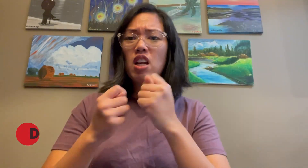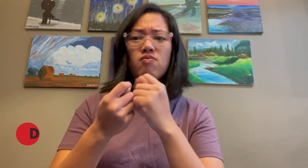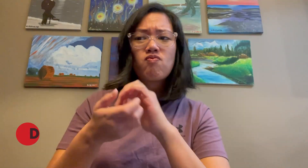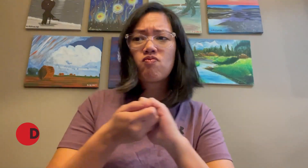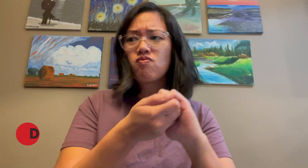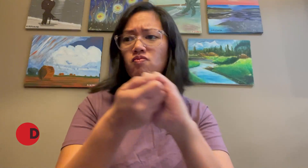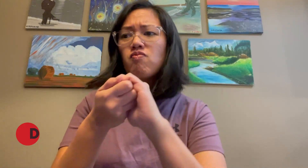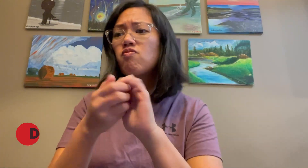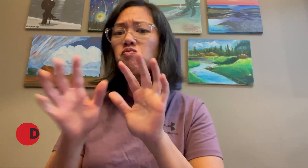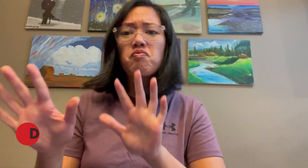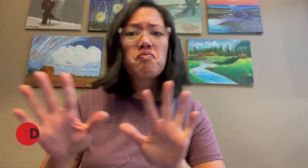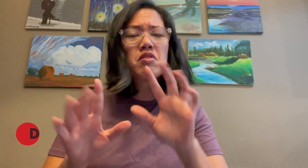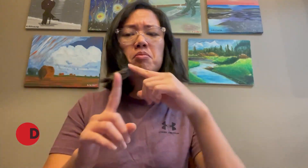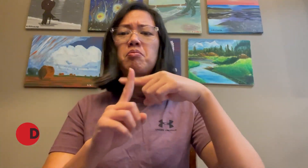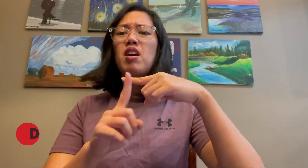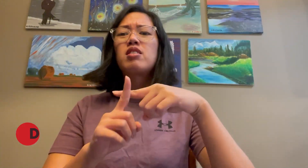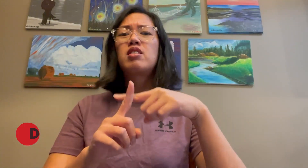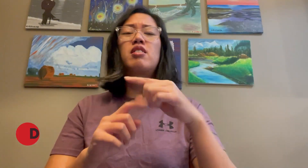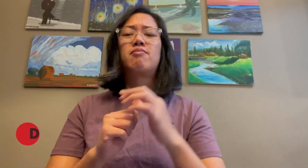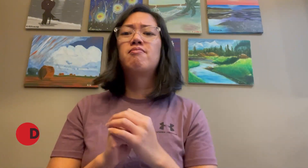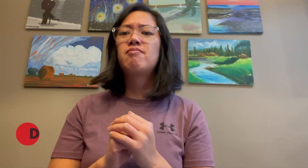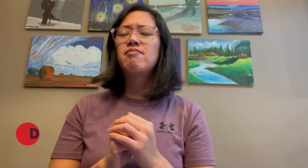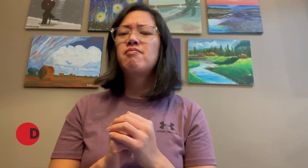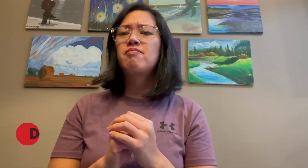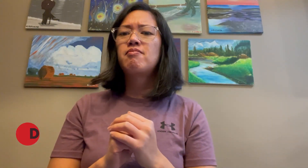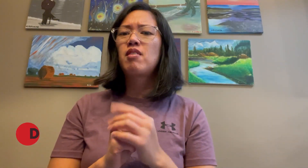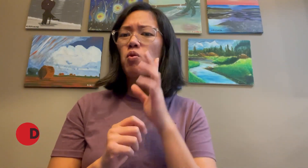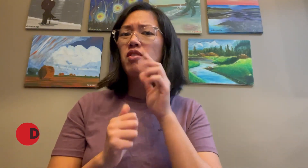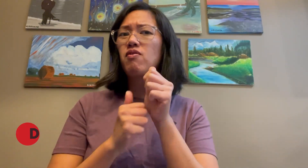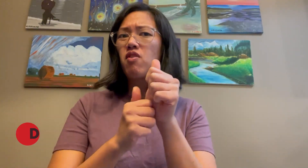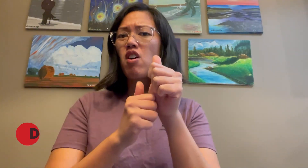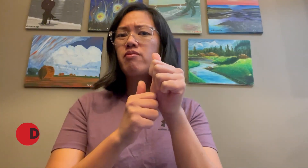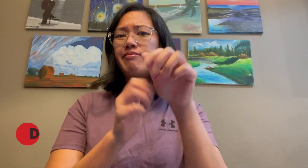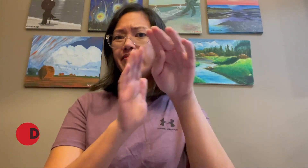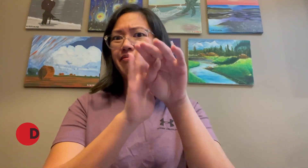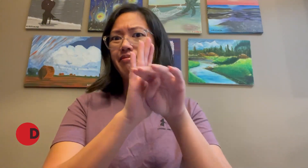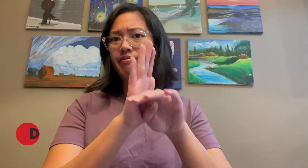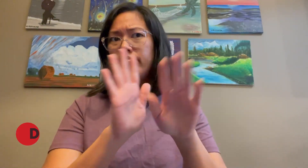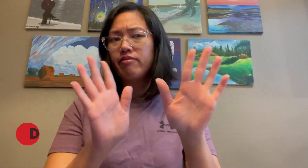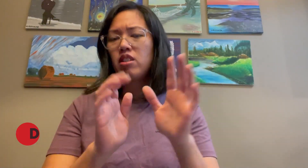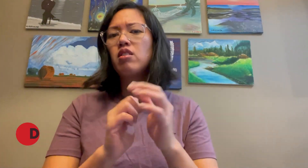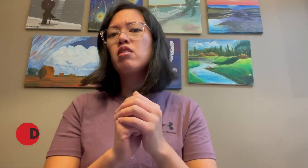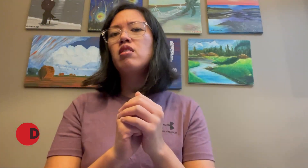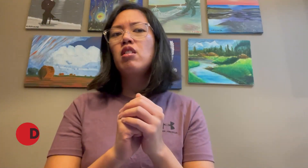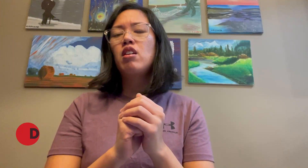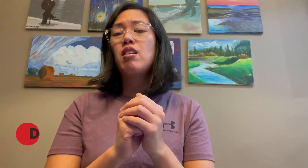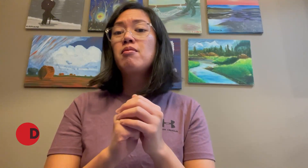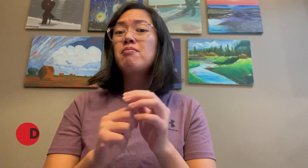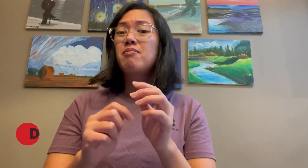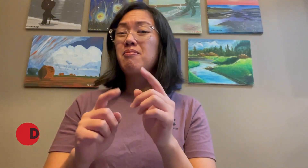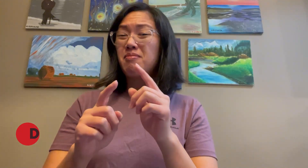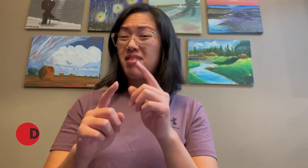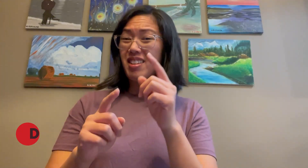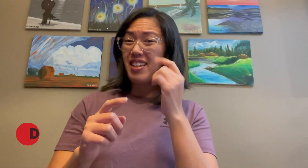The team is united and being positive about this too. I will follow the recommended guidelines.